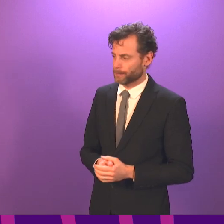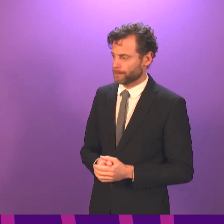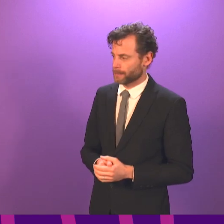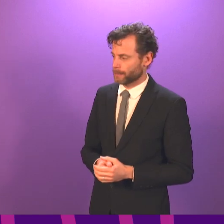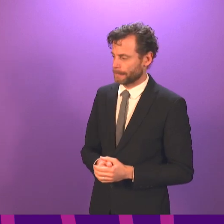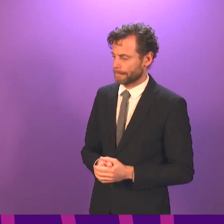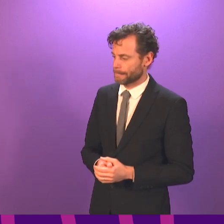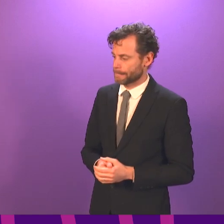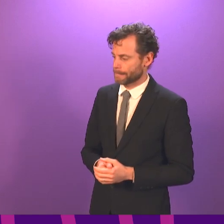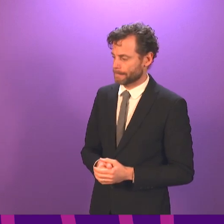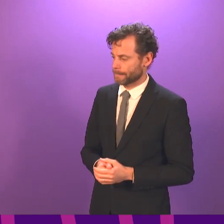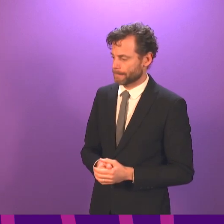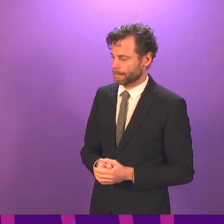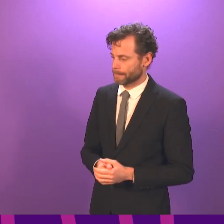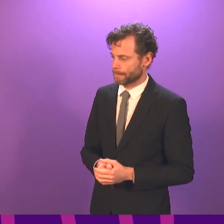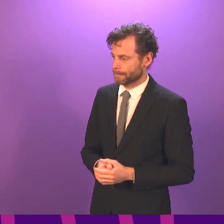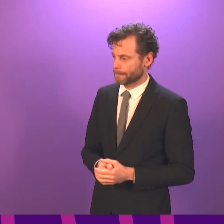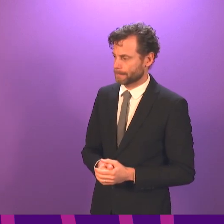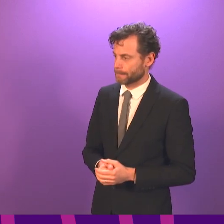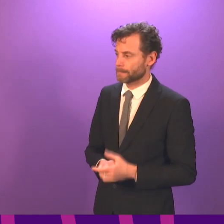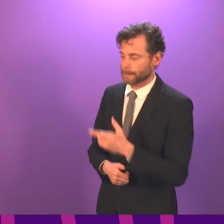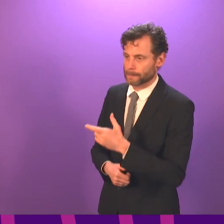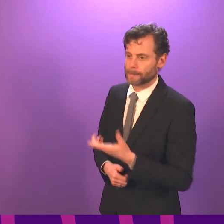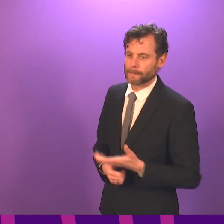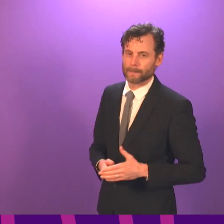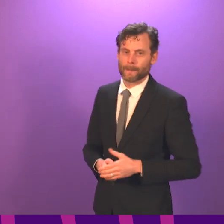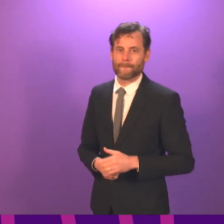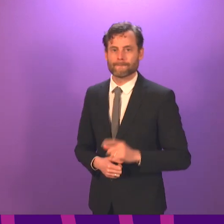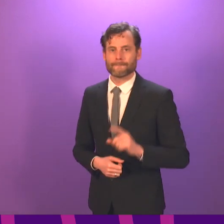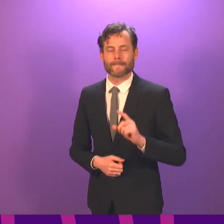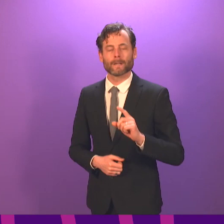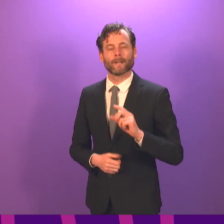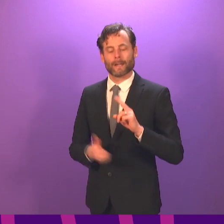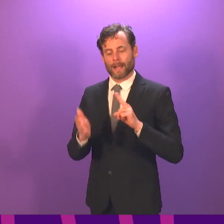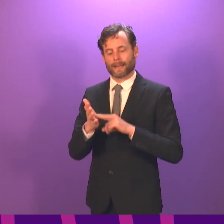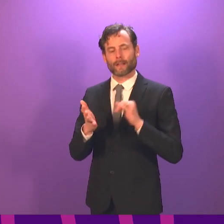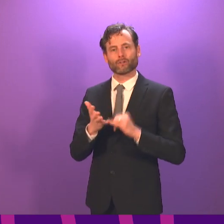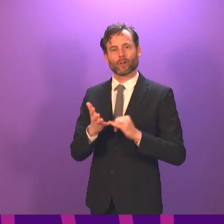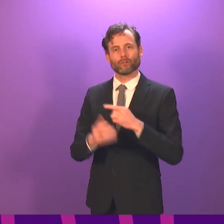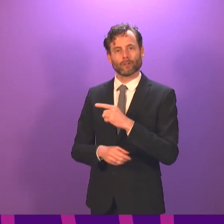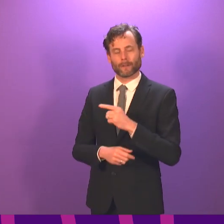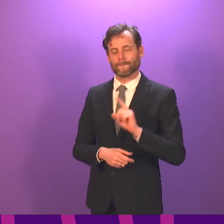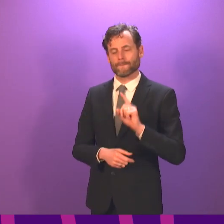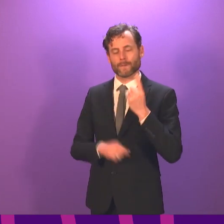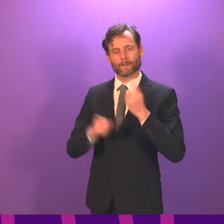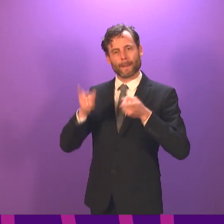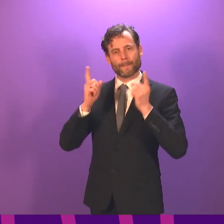The Presiding Officer (Ken Macintosh): The next item of business is a statement by the First Minister, Nicola Sturgeon, on Covid-19. As always, the First Minister will take questions